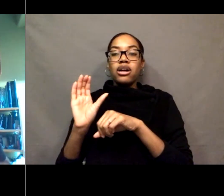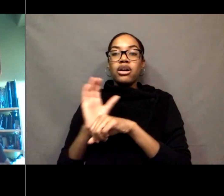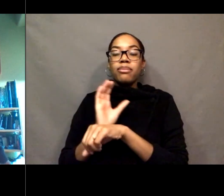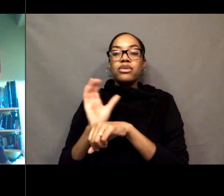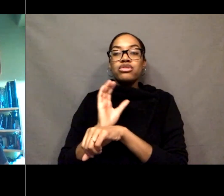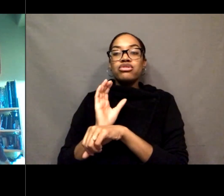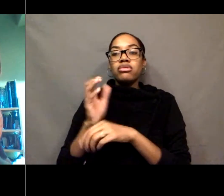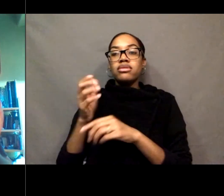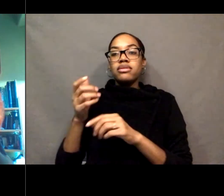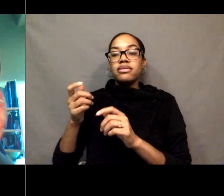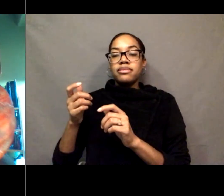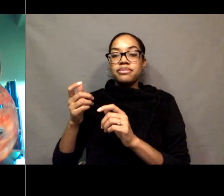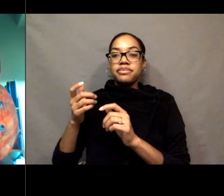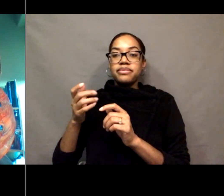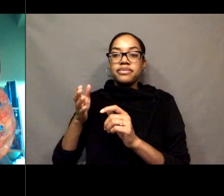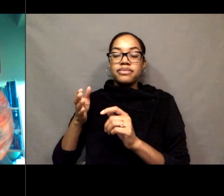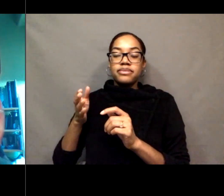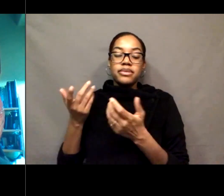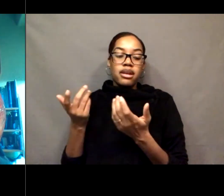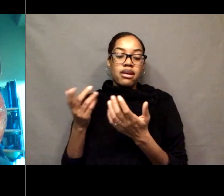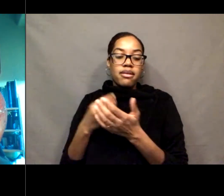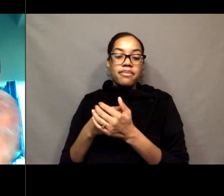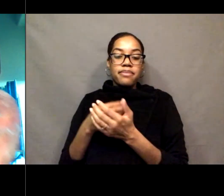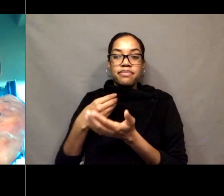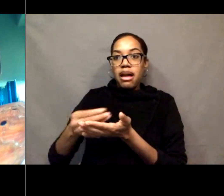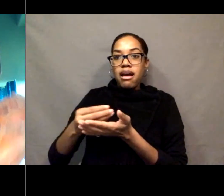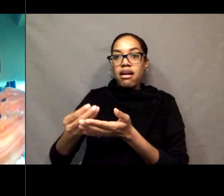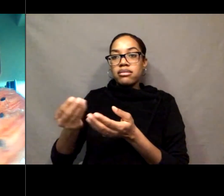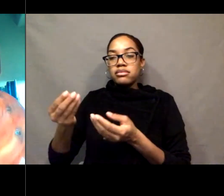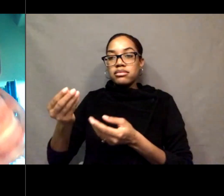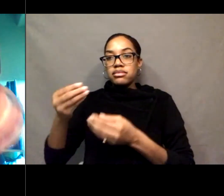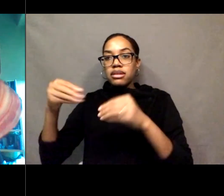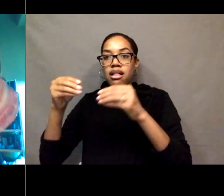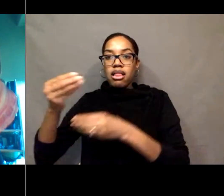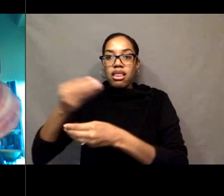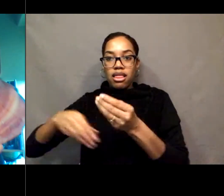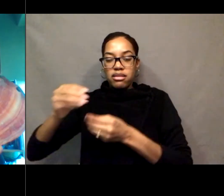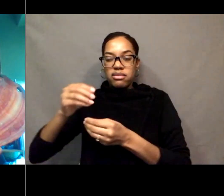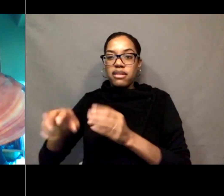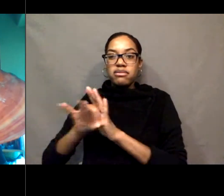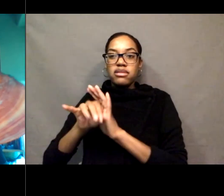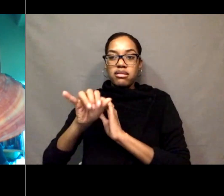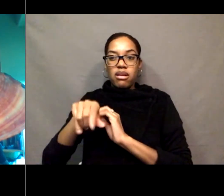And of course they also have these respiratory ports. Red abalone are generally